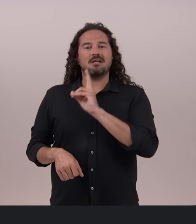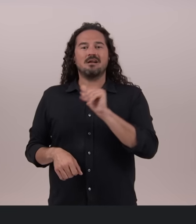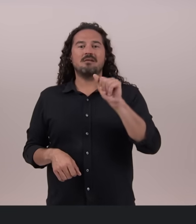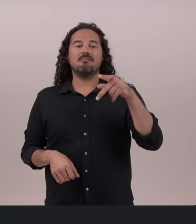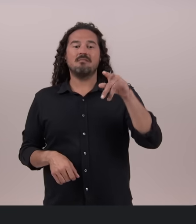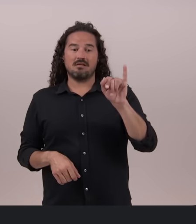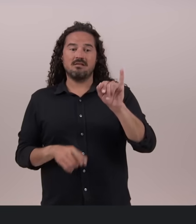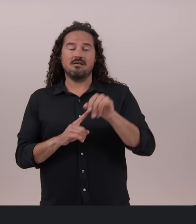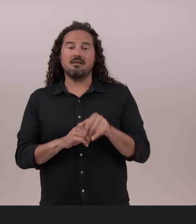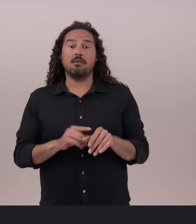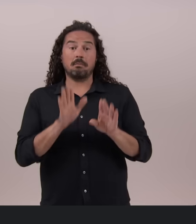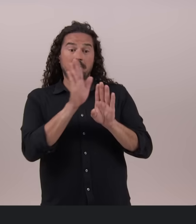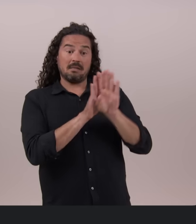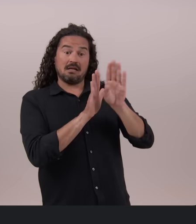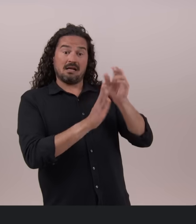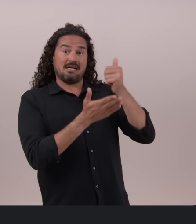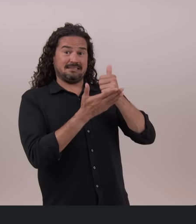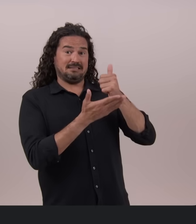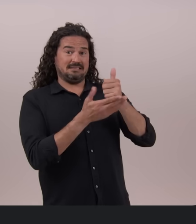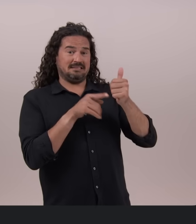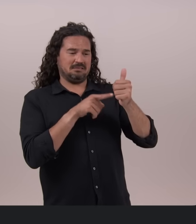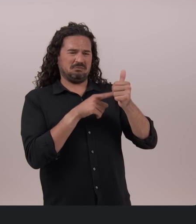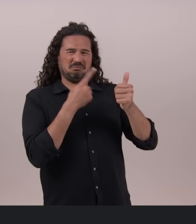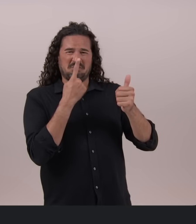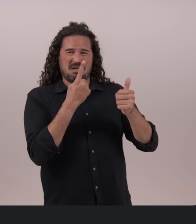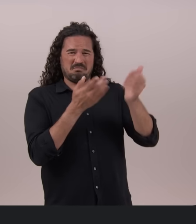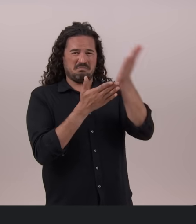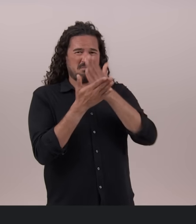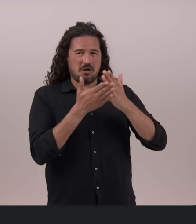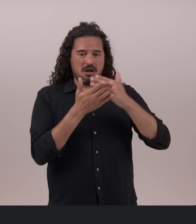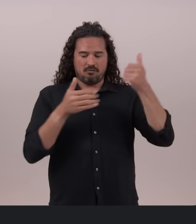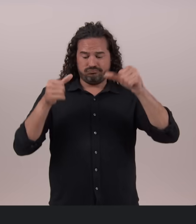In production, these workloads need secure, isolated execution.